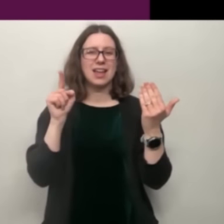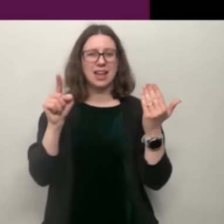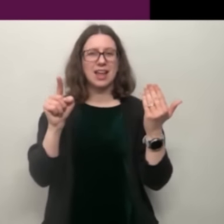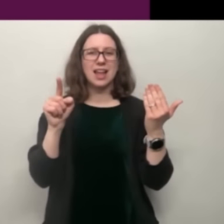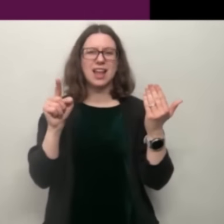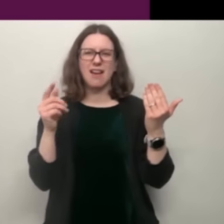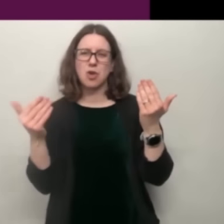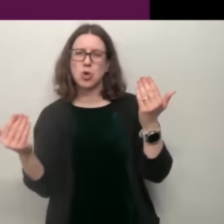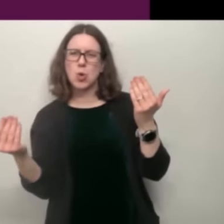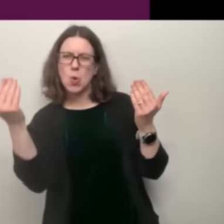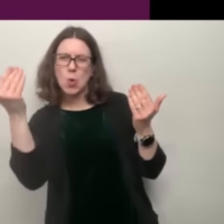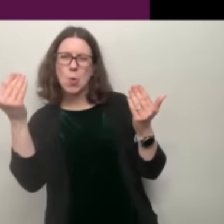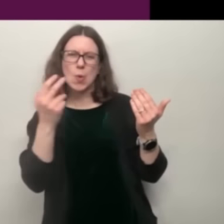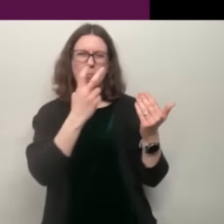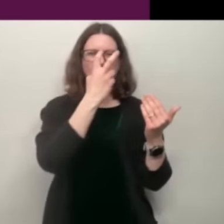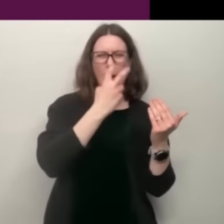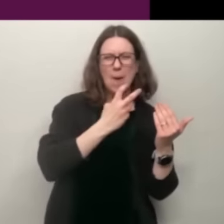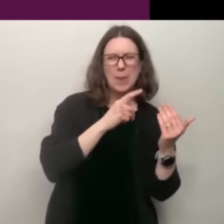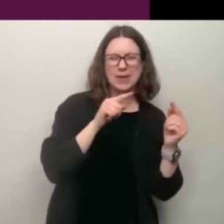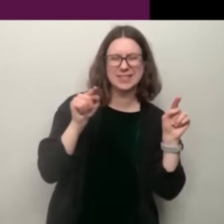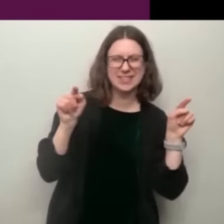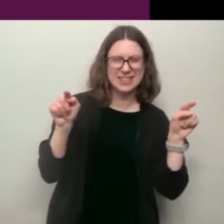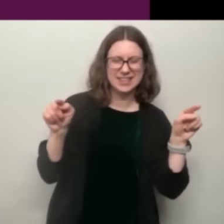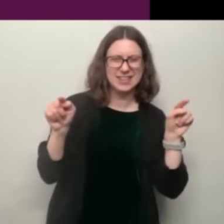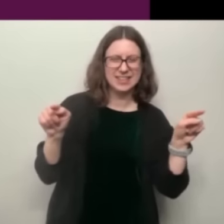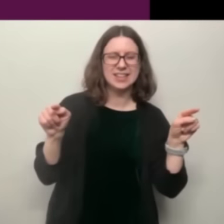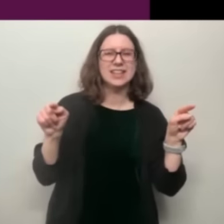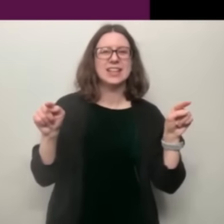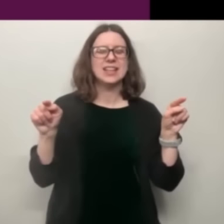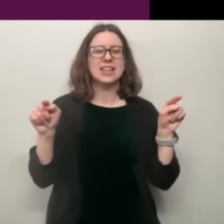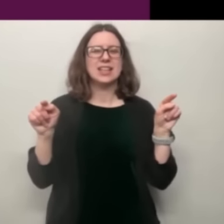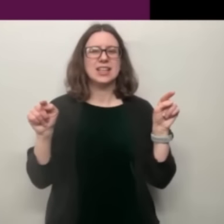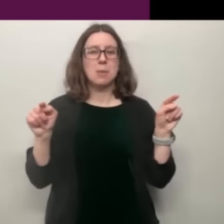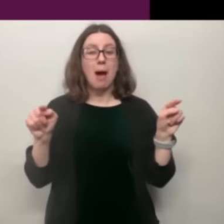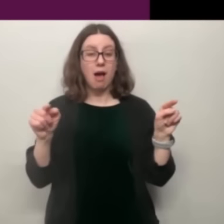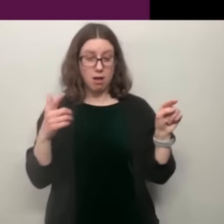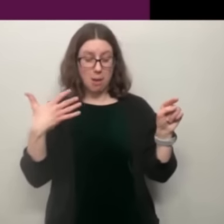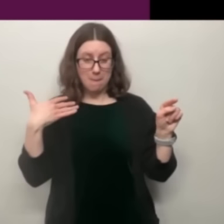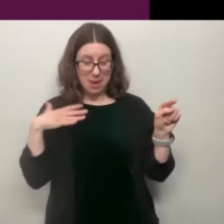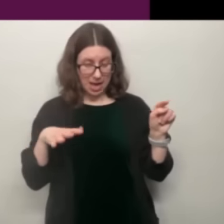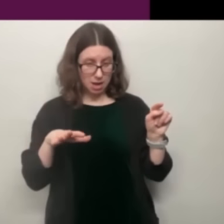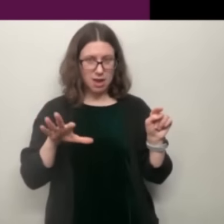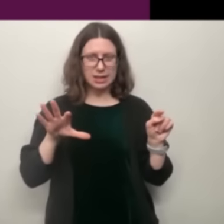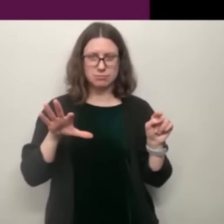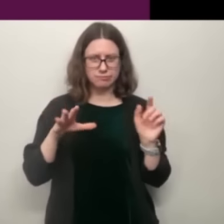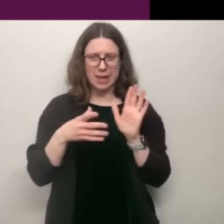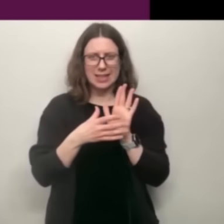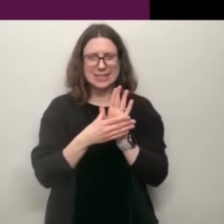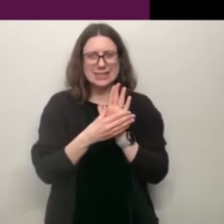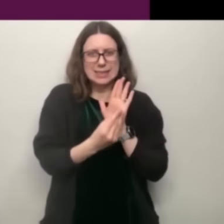provided us with the corroboration as it were of this beautiful painting, this icon